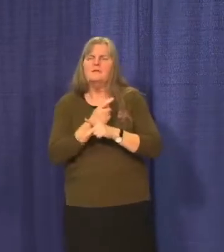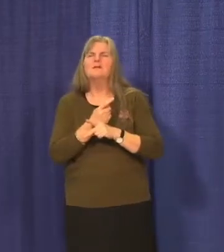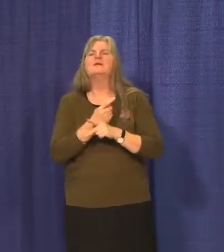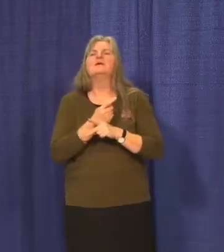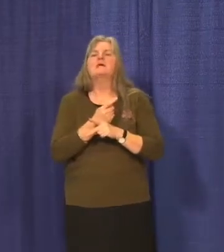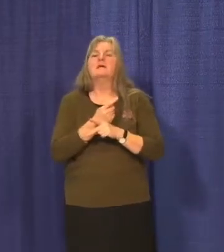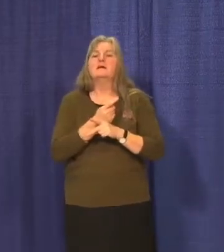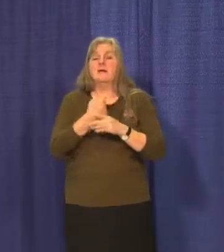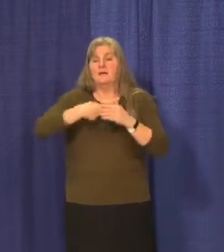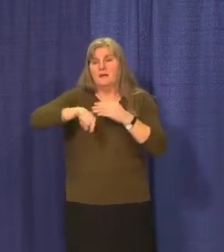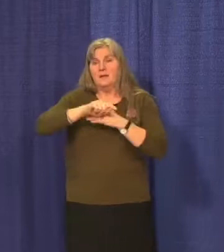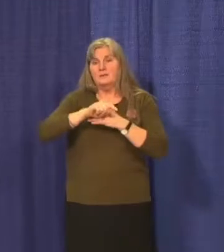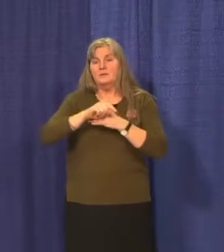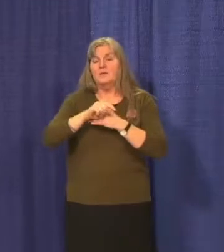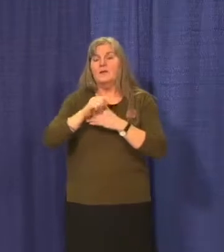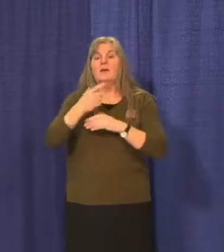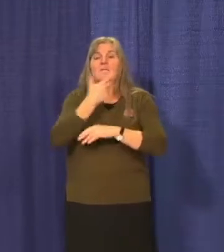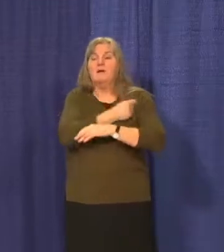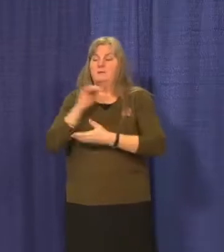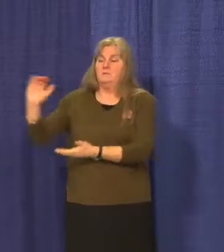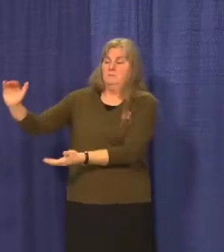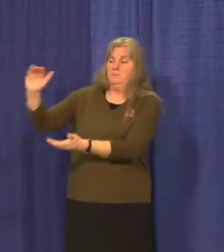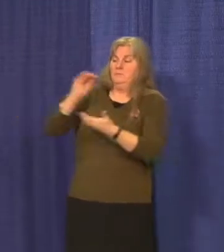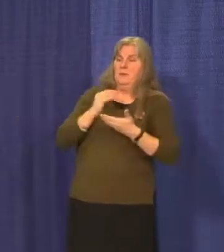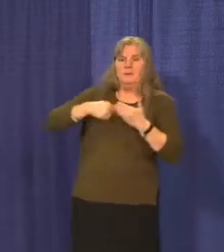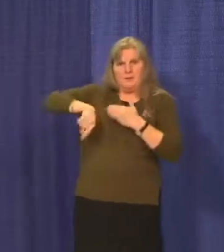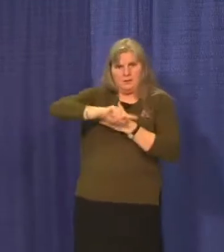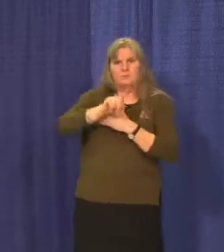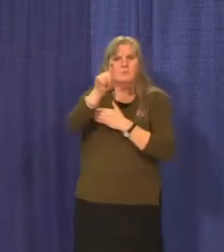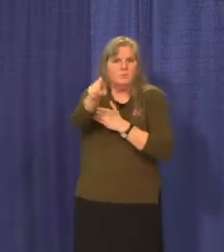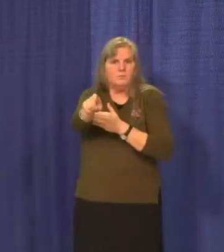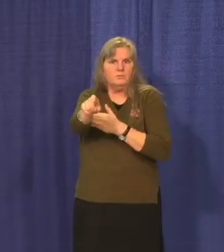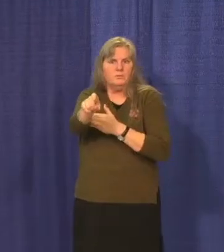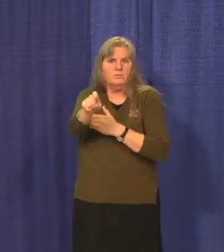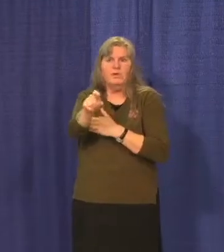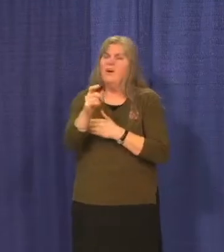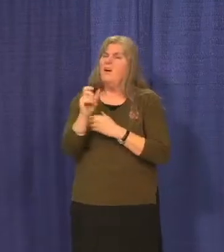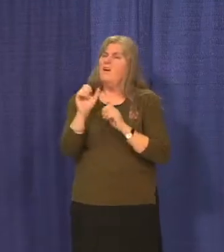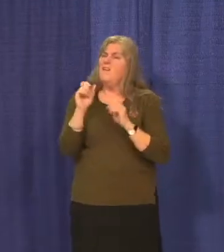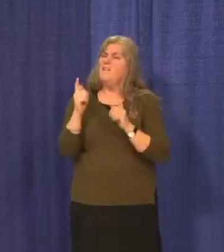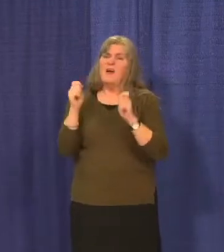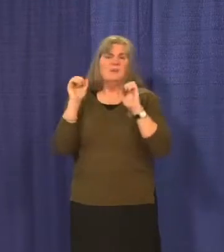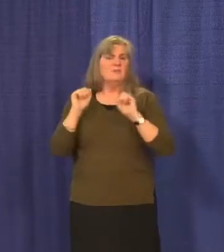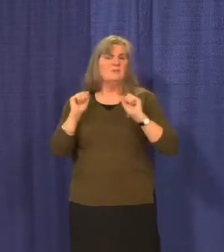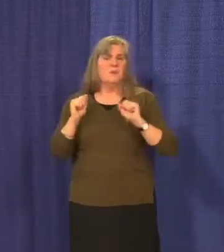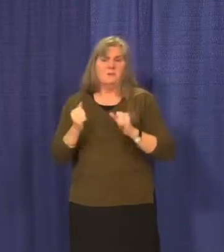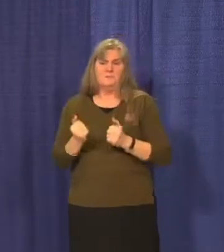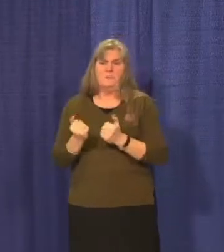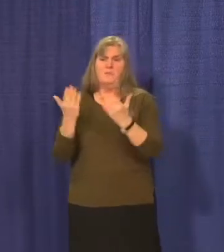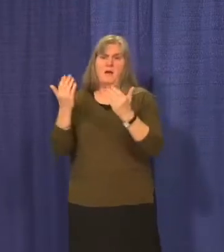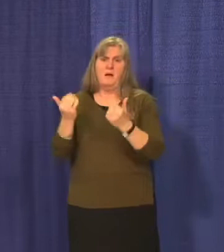next shipment of vaccines next week. We will continue to rollout the vaccine as quickly as we can,